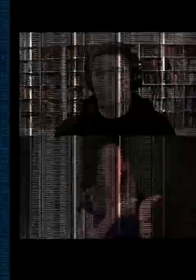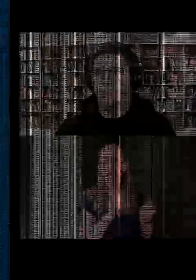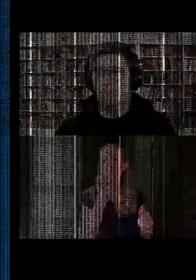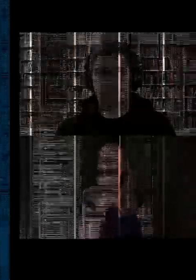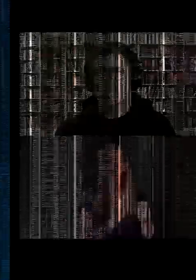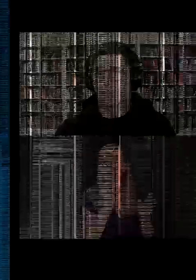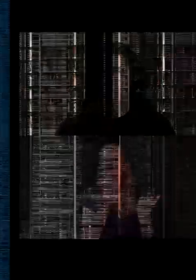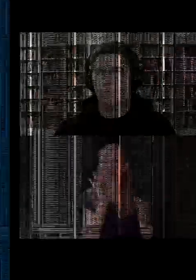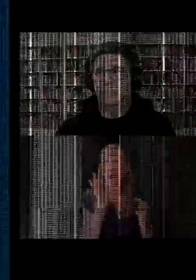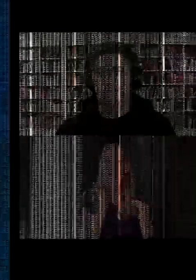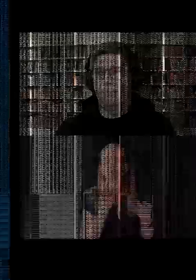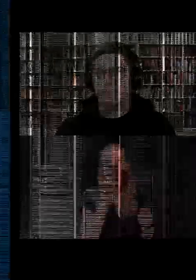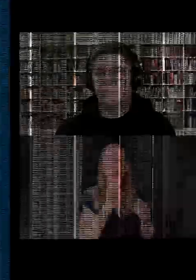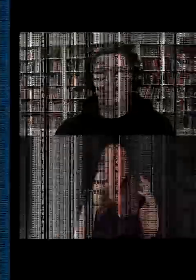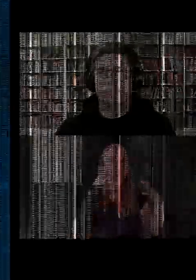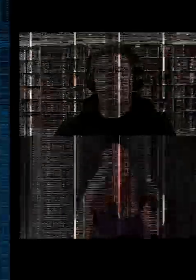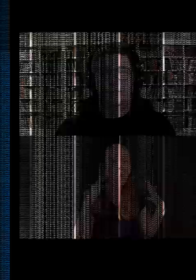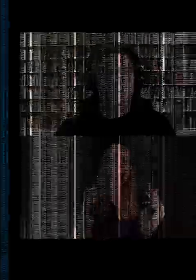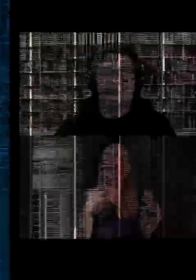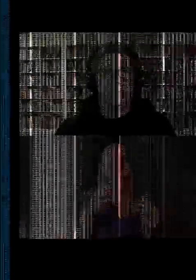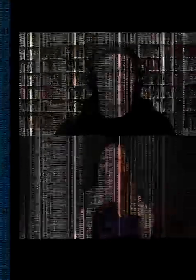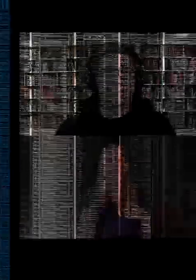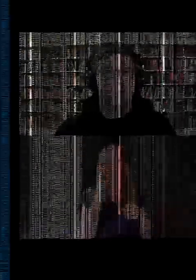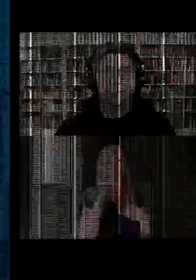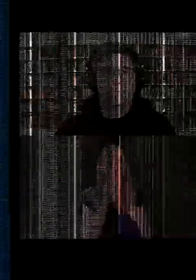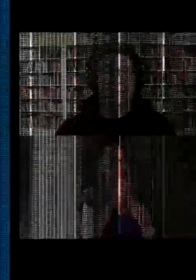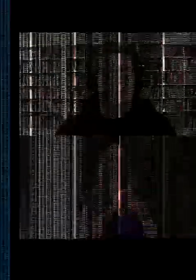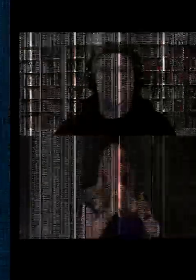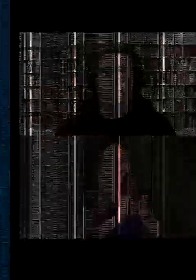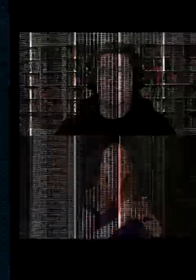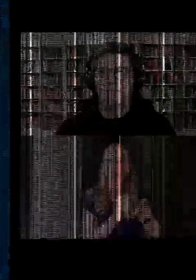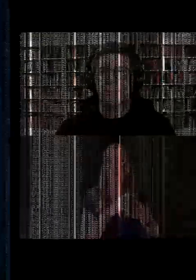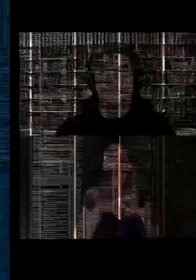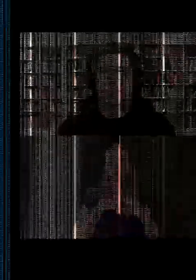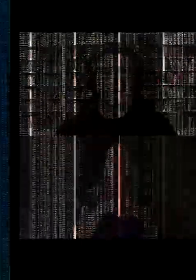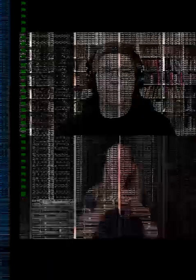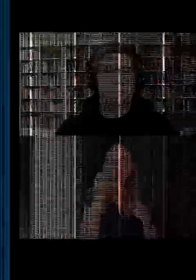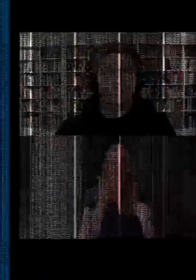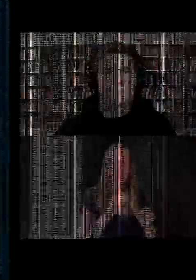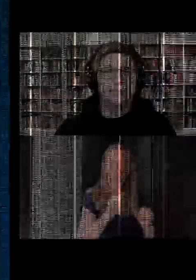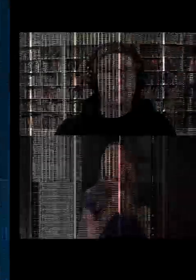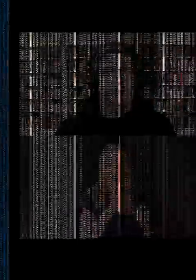were less noise on particular tools and pages if I could toggle that sort of stuff, that would be